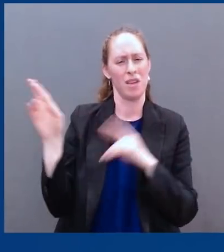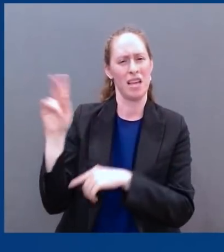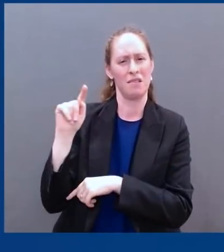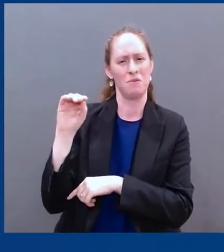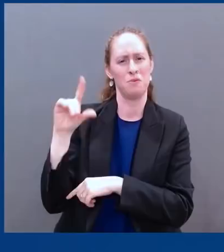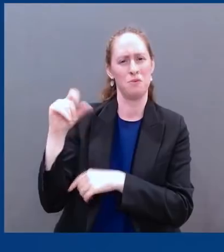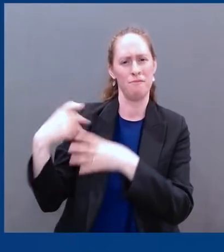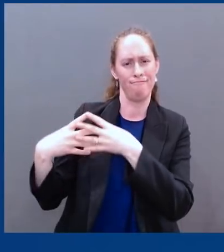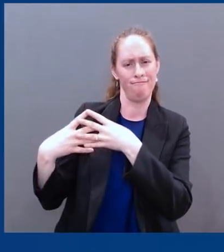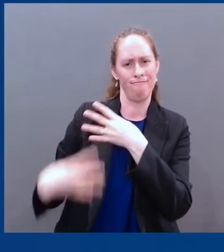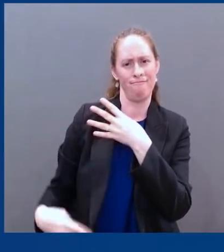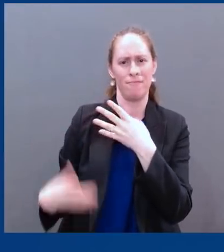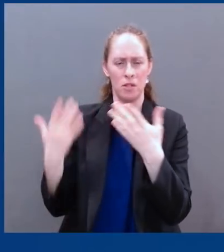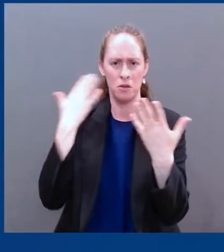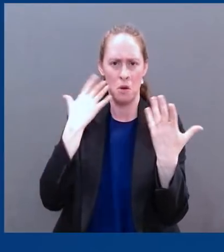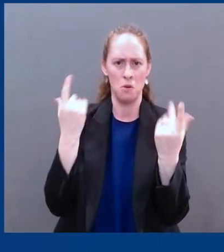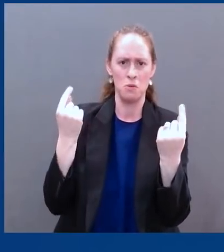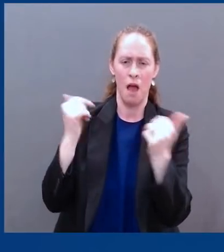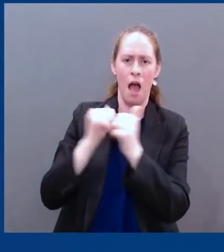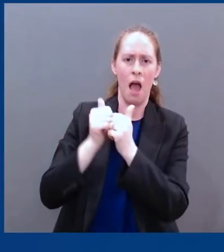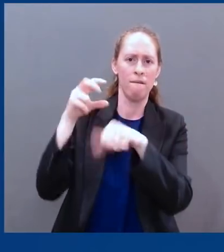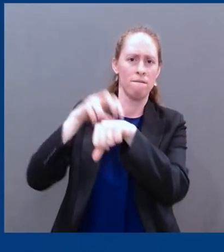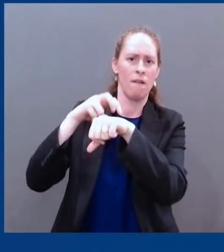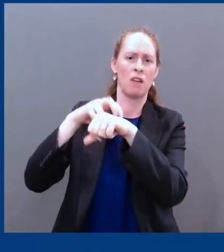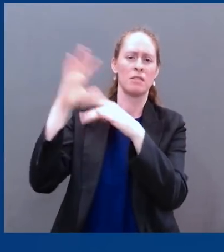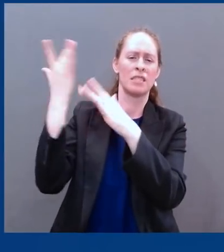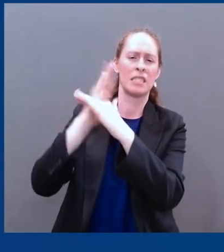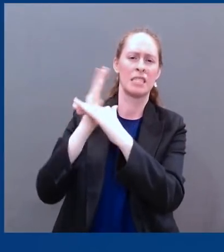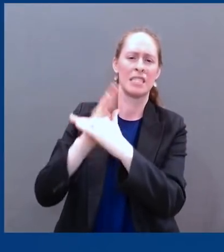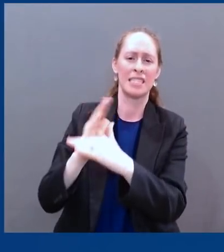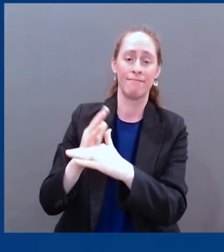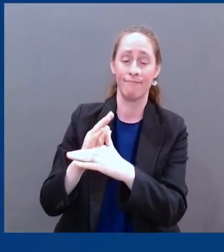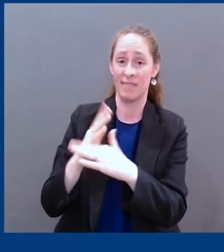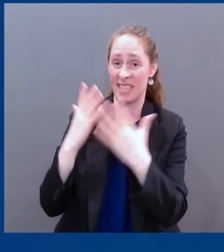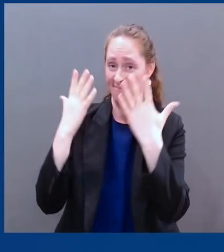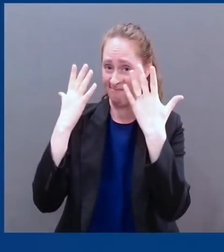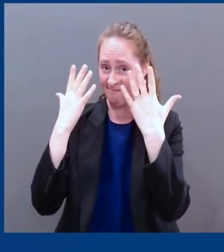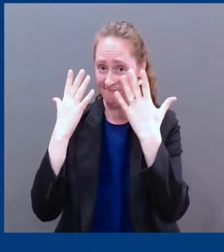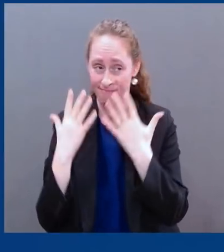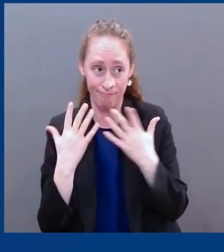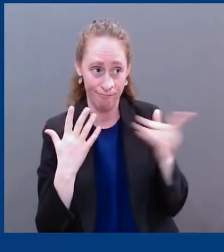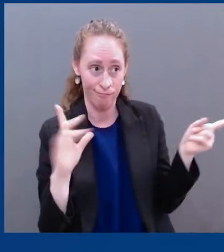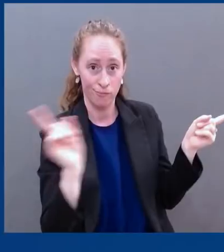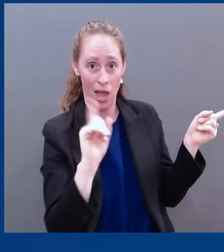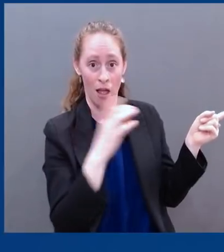Unfortunately, because of congressional action, we're at risk of not having these tools readily available.